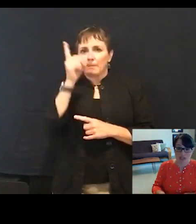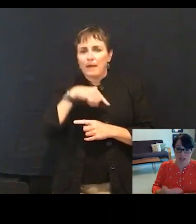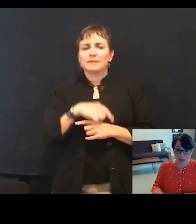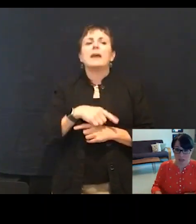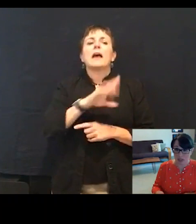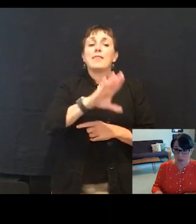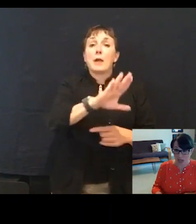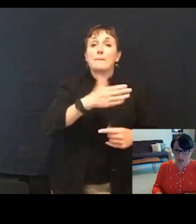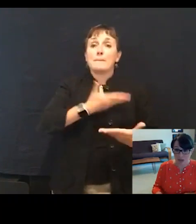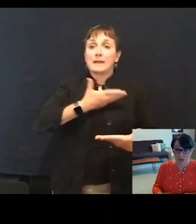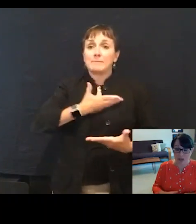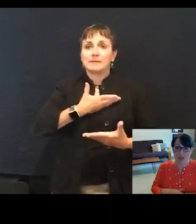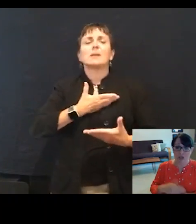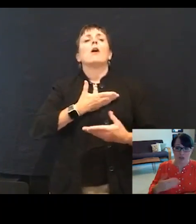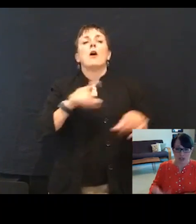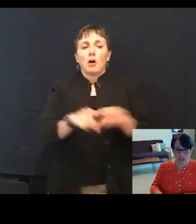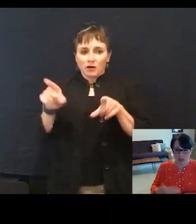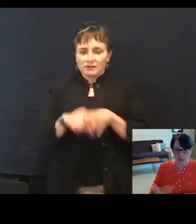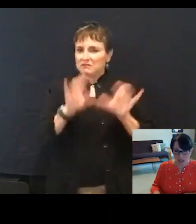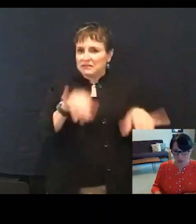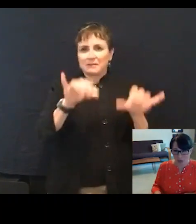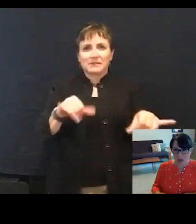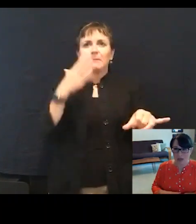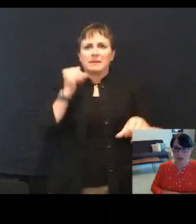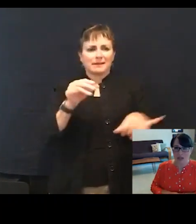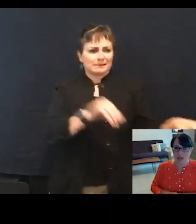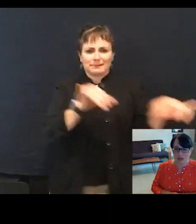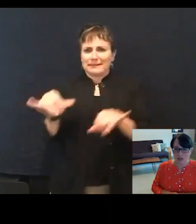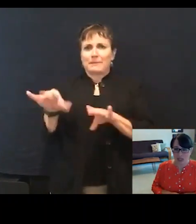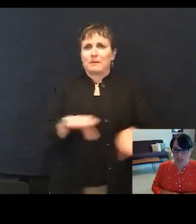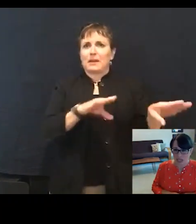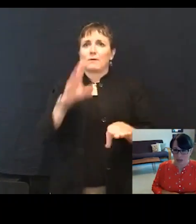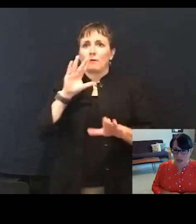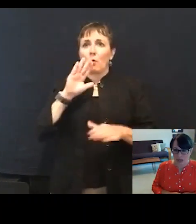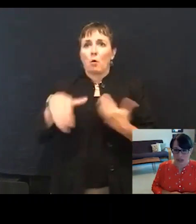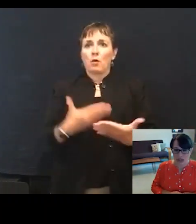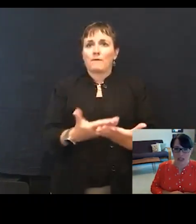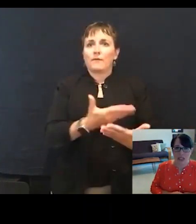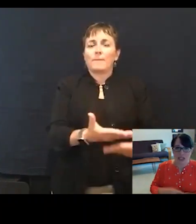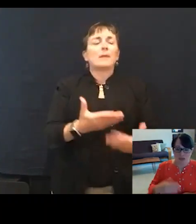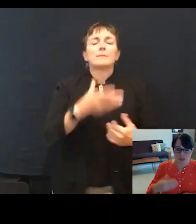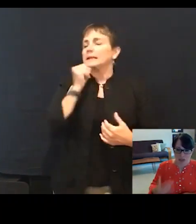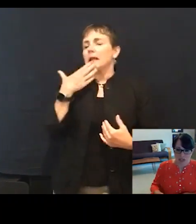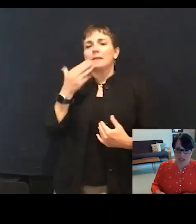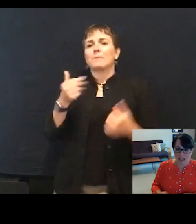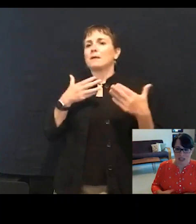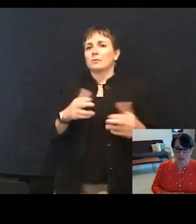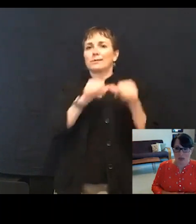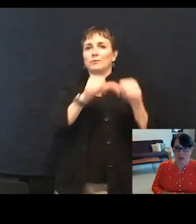exhibit this behavior, which isn't the best way to maintain a mouse line. And from a genetic standpoint, they